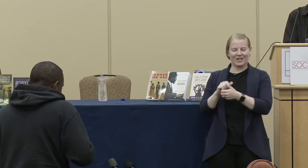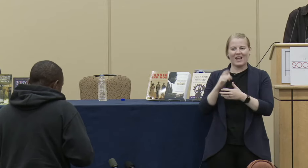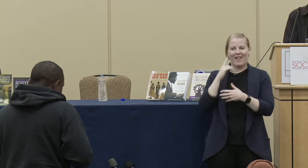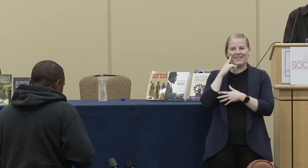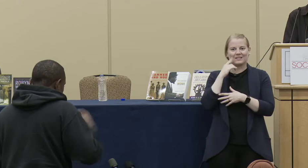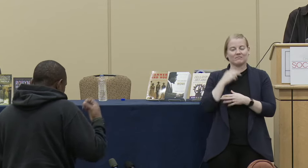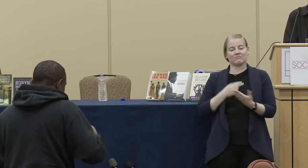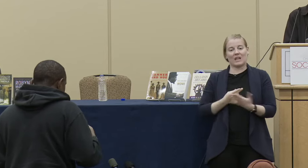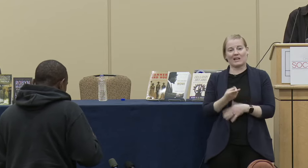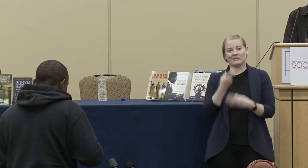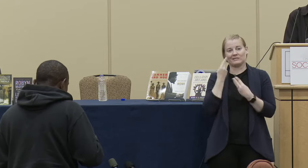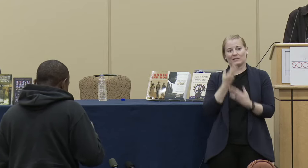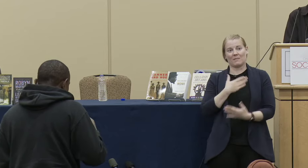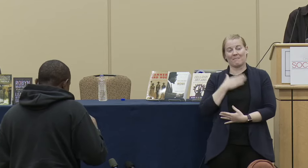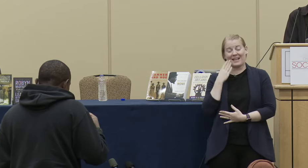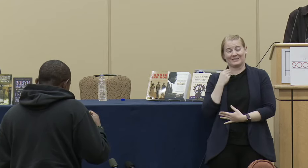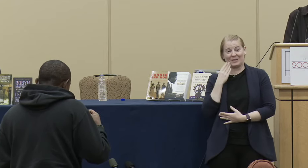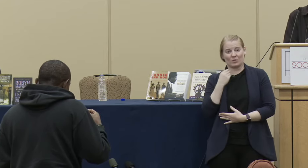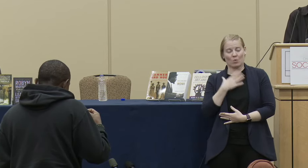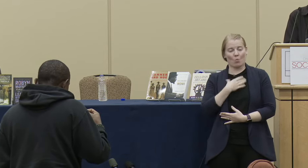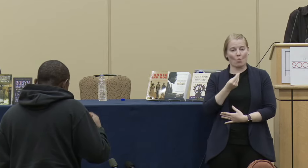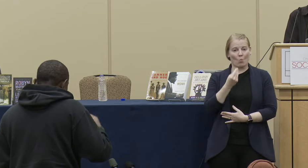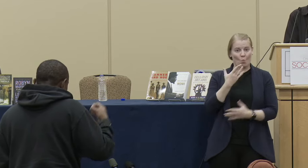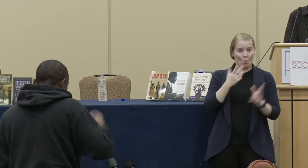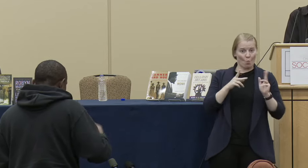Texas has been a very weird mix. And I think just to be